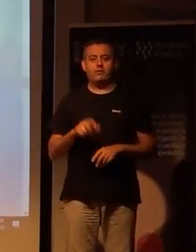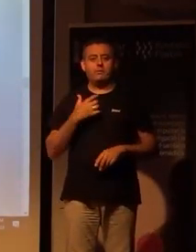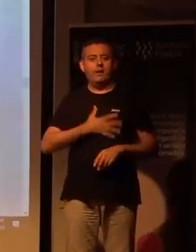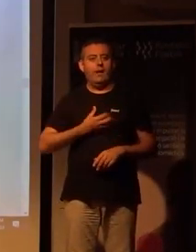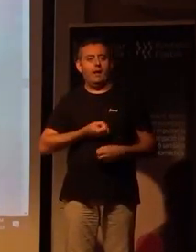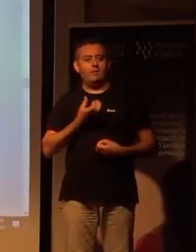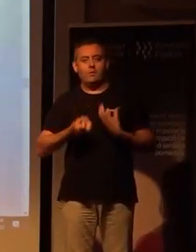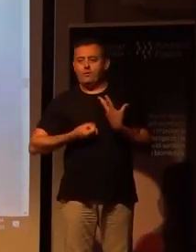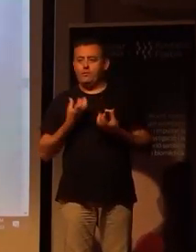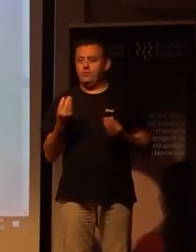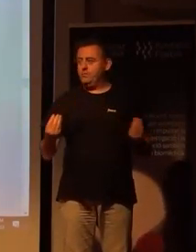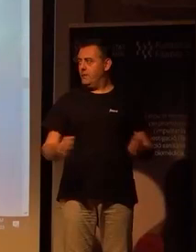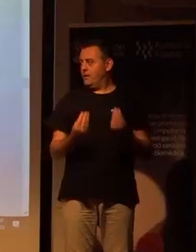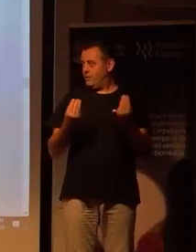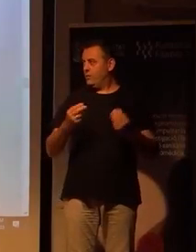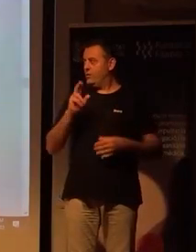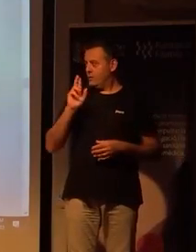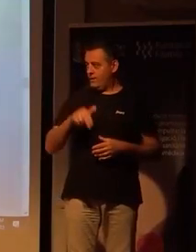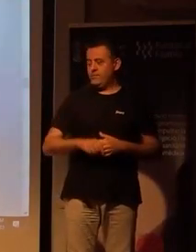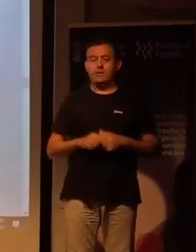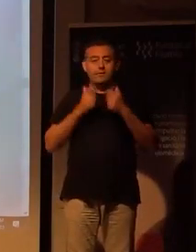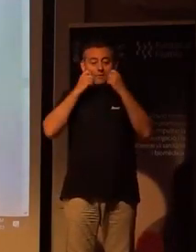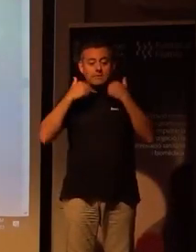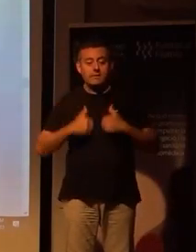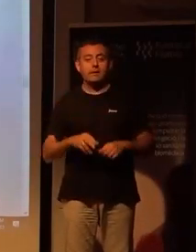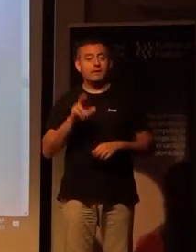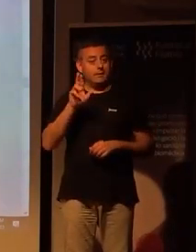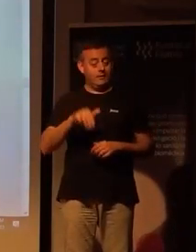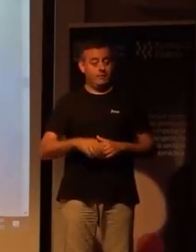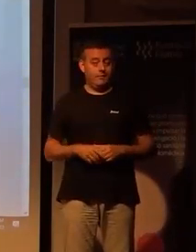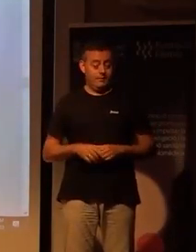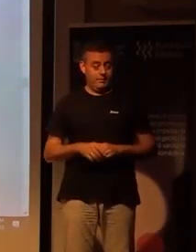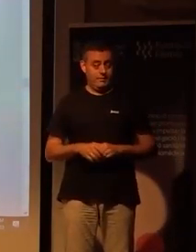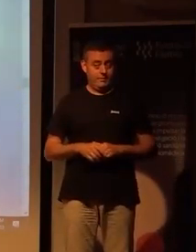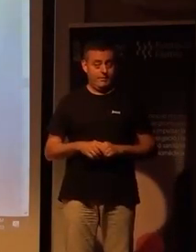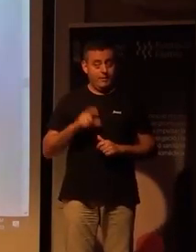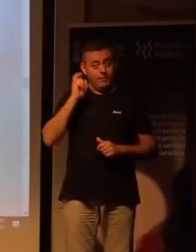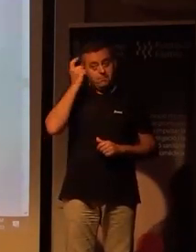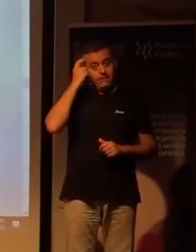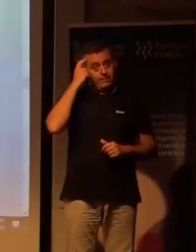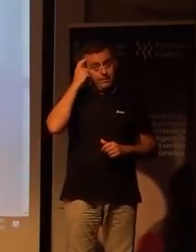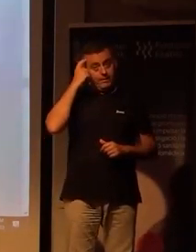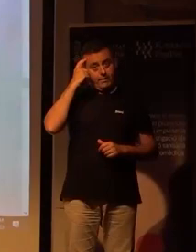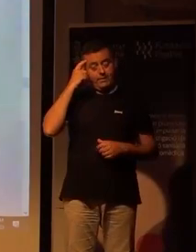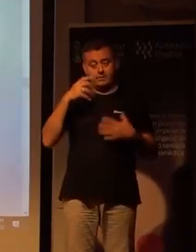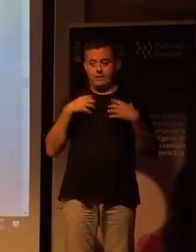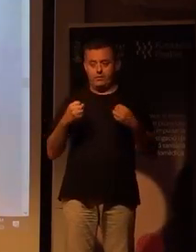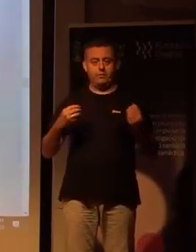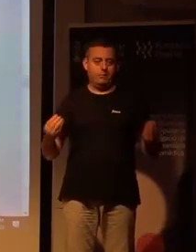not only your physical health but your mental health through an improvement in your mood,